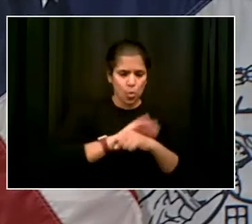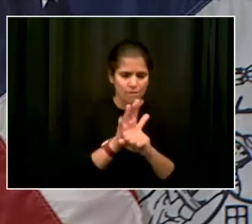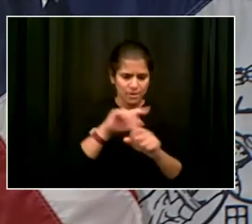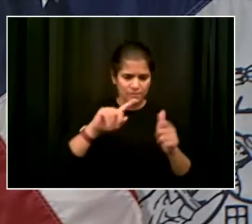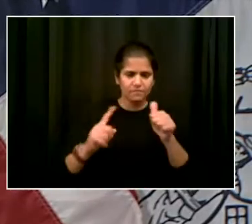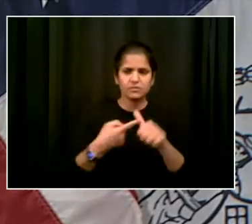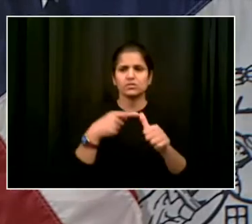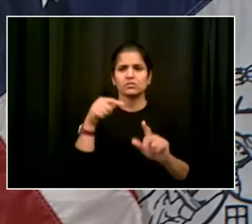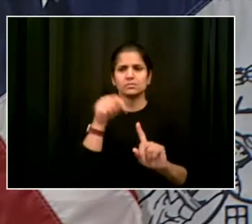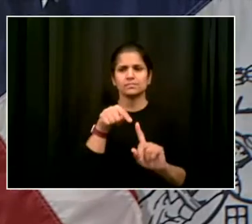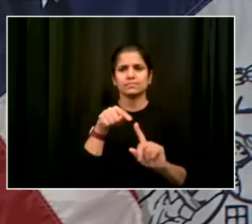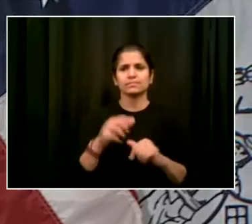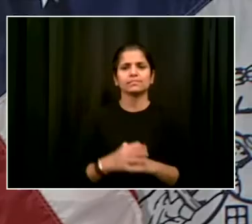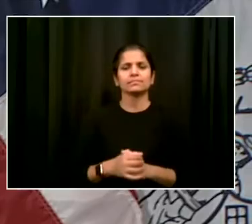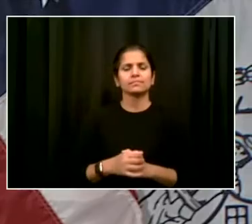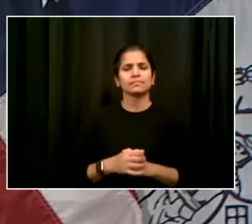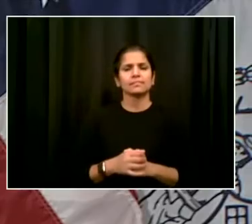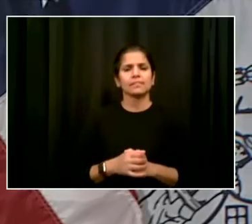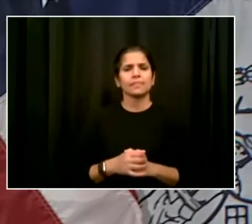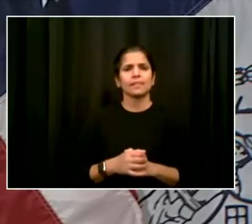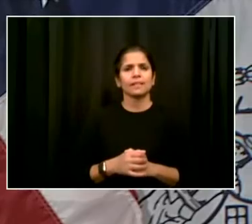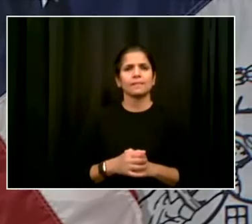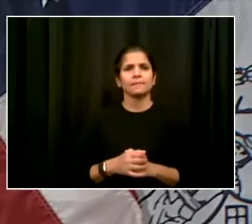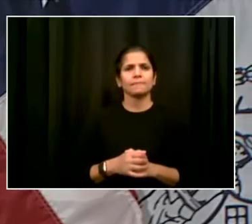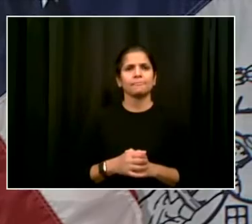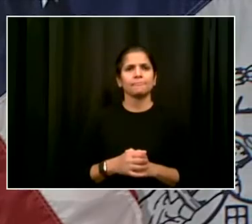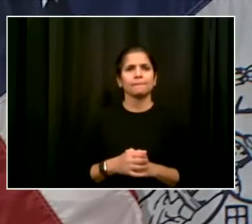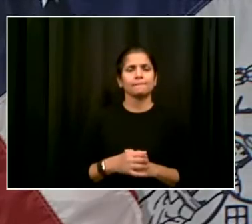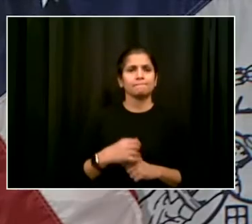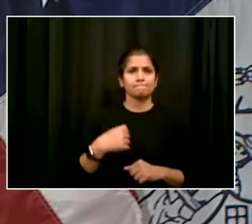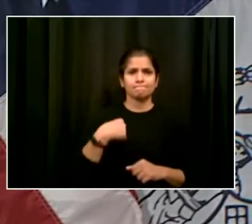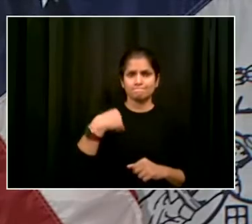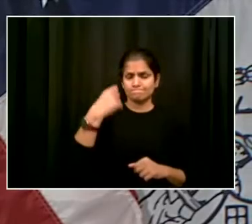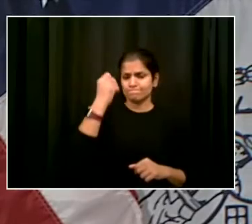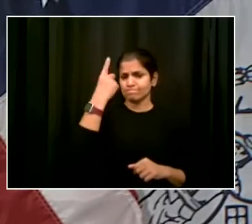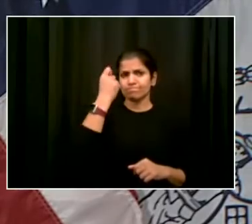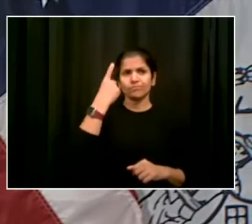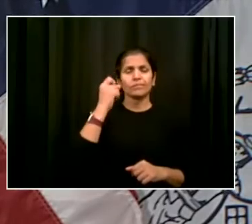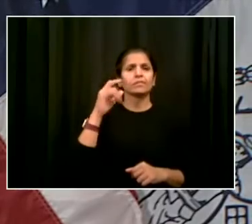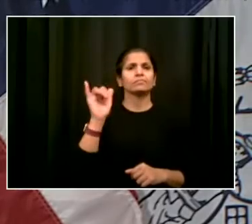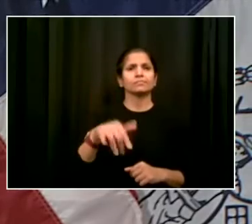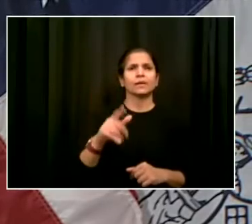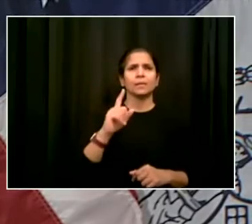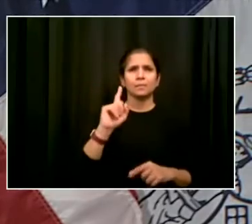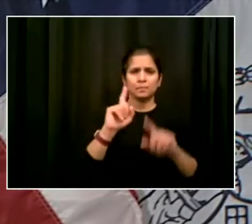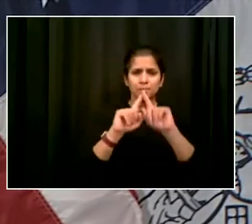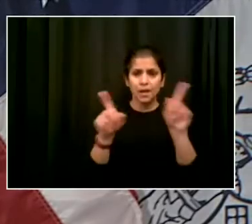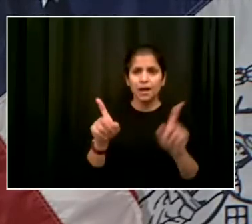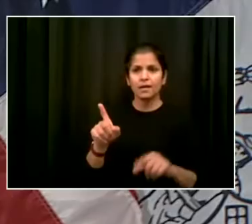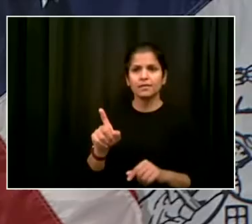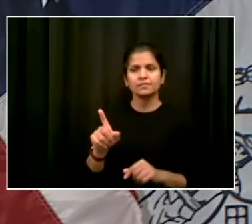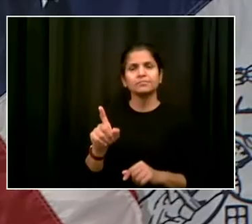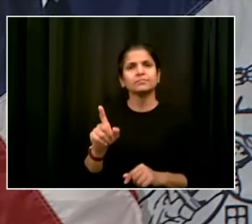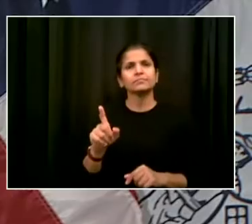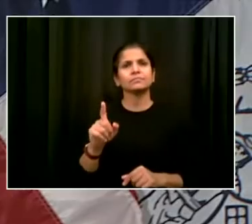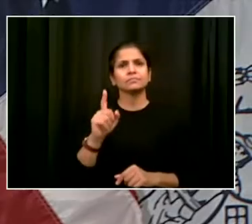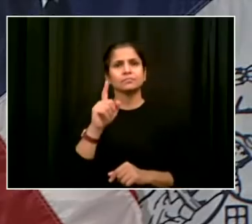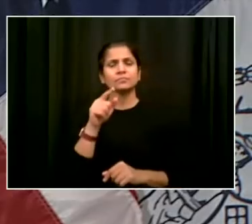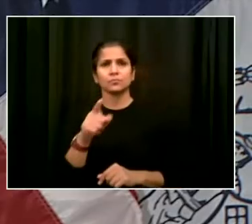WE SEE PEOPLE TRYIYI NGA A LPOITITAICL L TUSNT THAT'S ANOTHER THING. OUR FOCUS IS ON THIS PANDEMIC RIGHT NOW. AT THE SAME